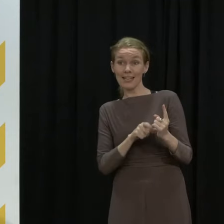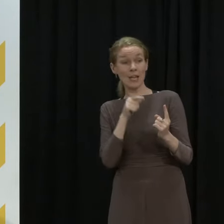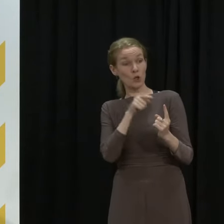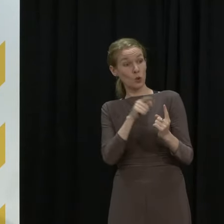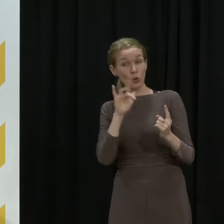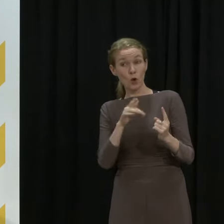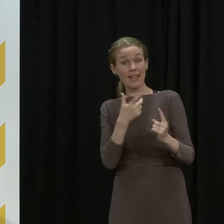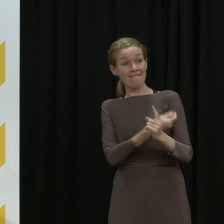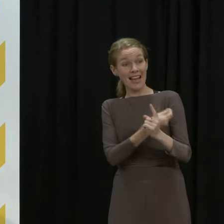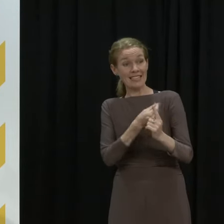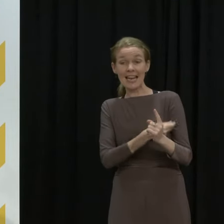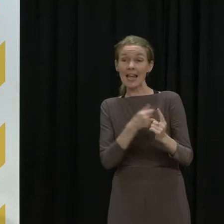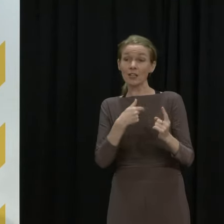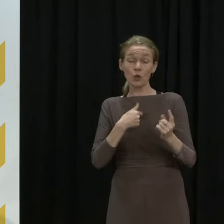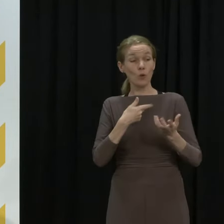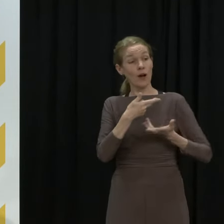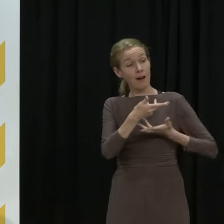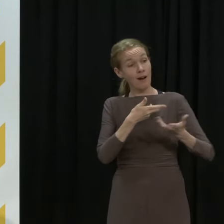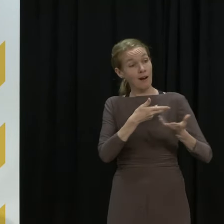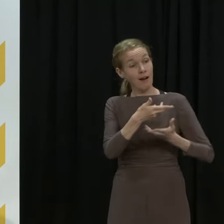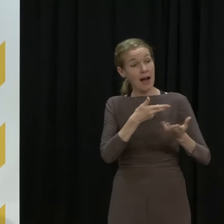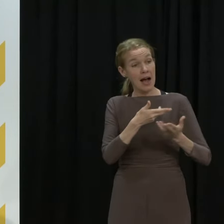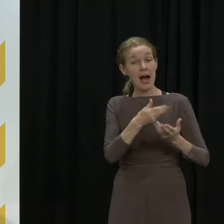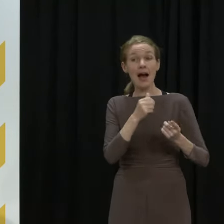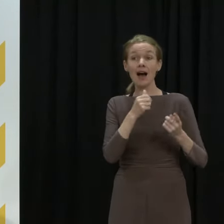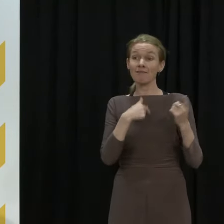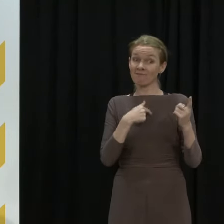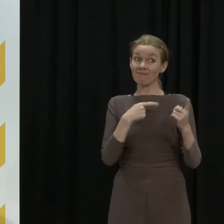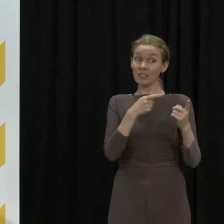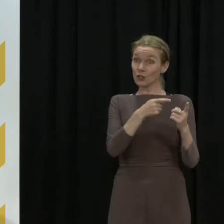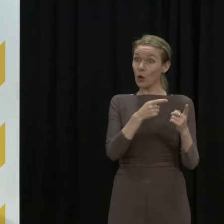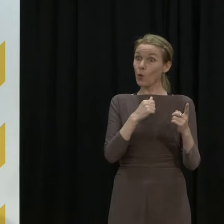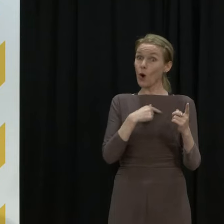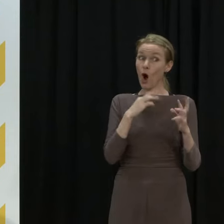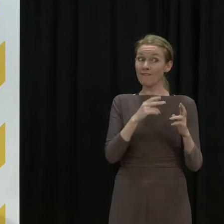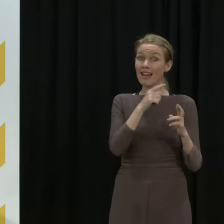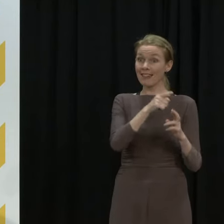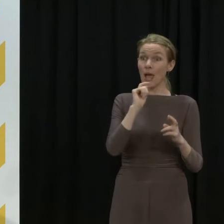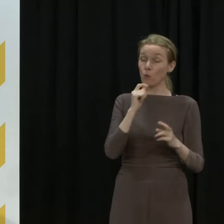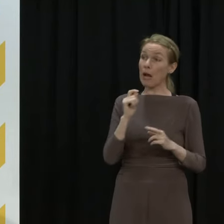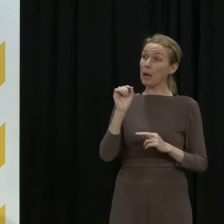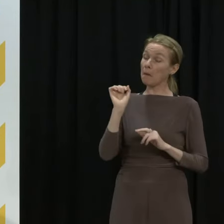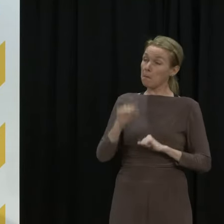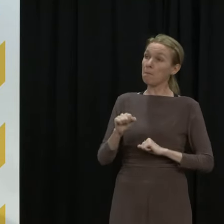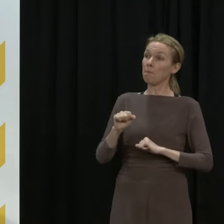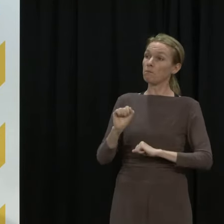That is exactly what I outlined yesterday. The importance of these next 10 days. It's important for everyone to be going out and having this conversation.